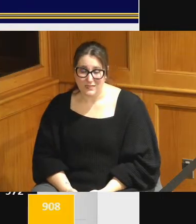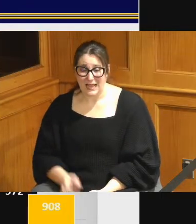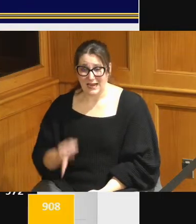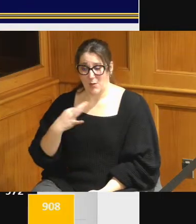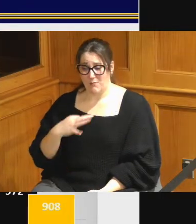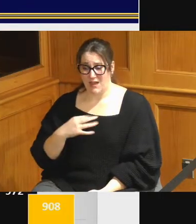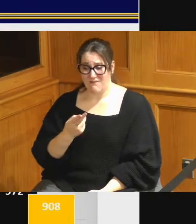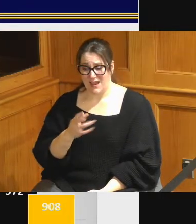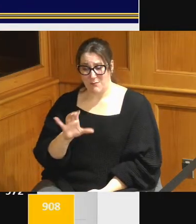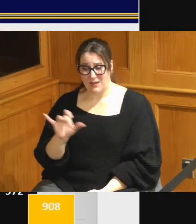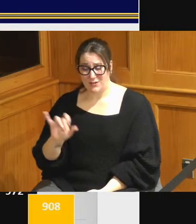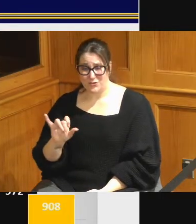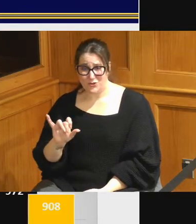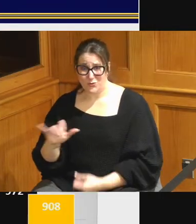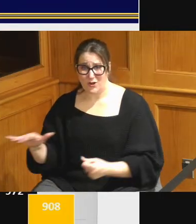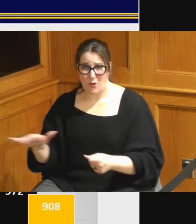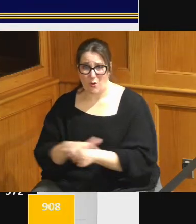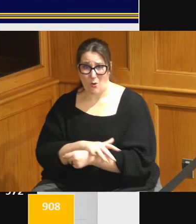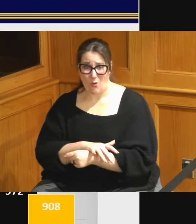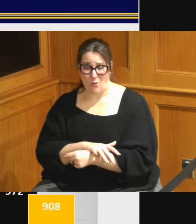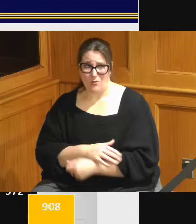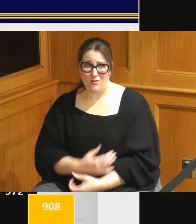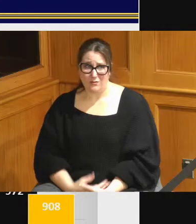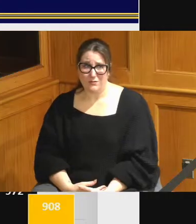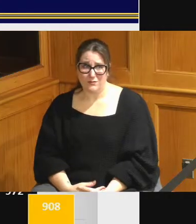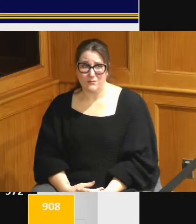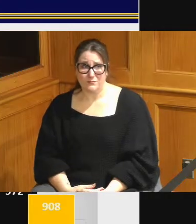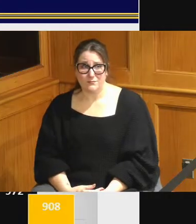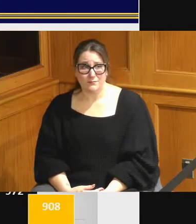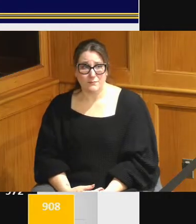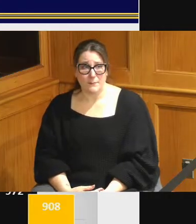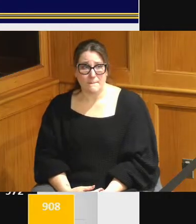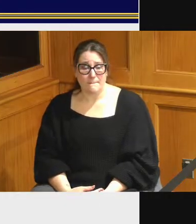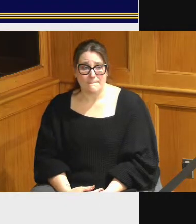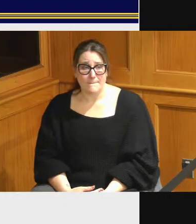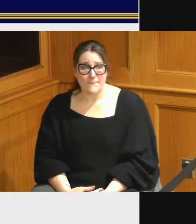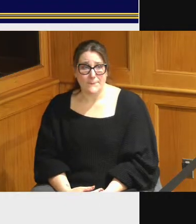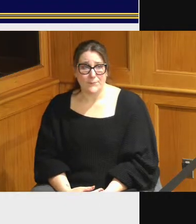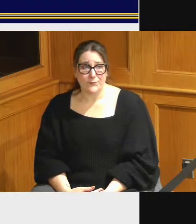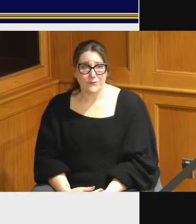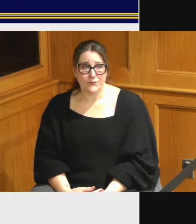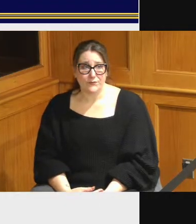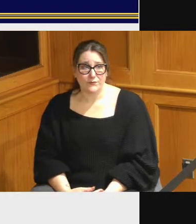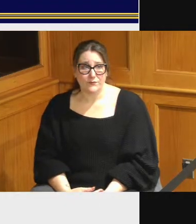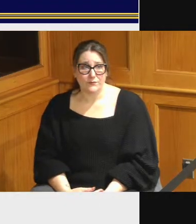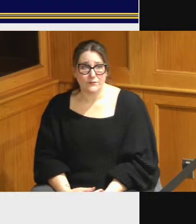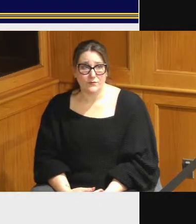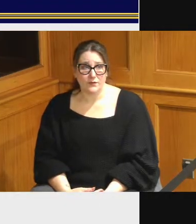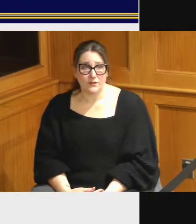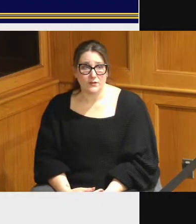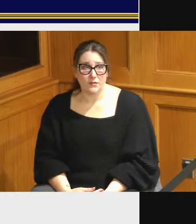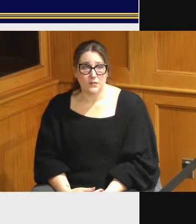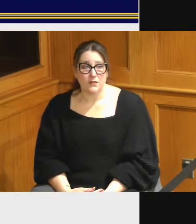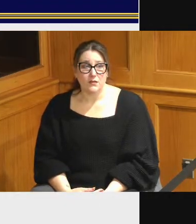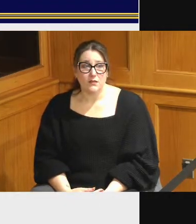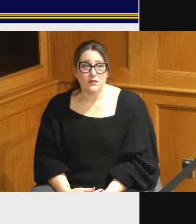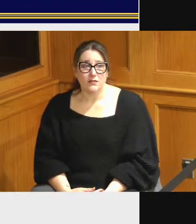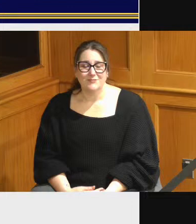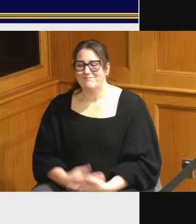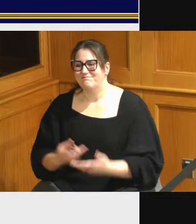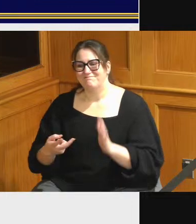Hamilton County as a whole in many many different ways. So, what that translates to is this. Our